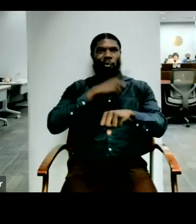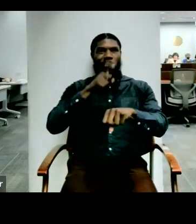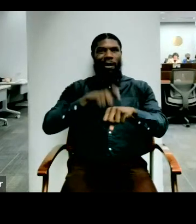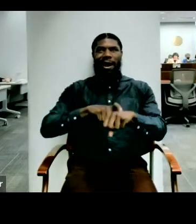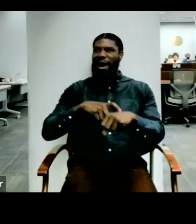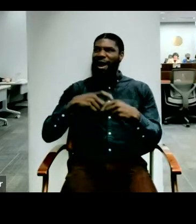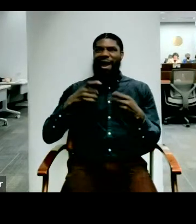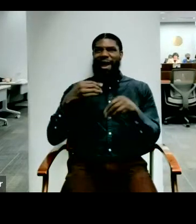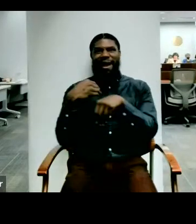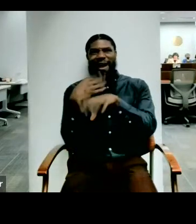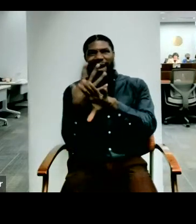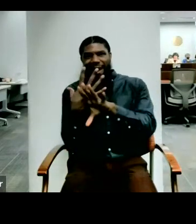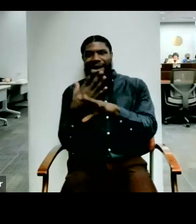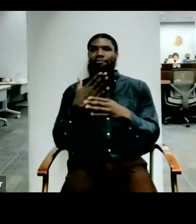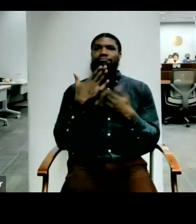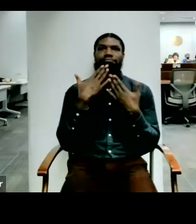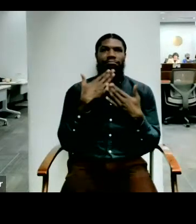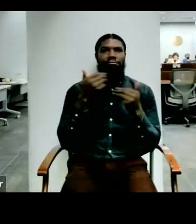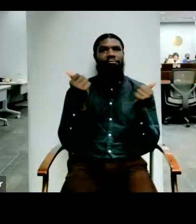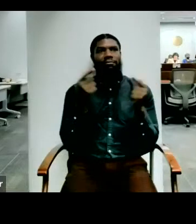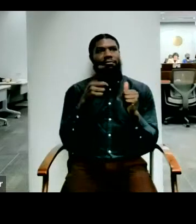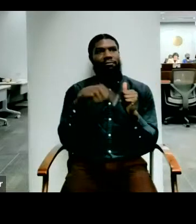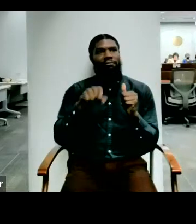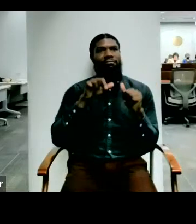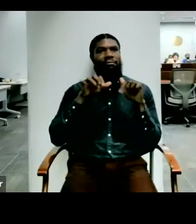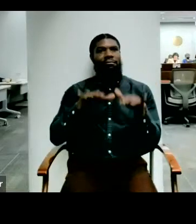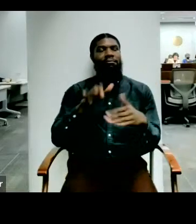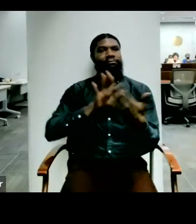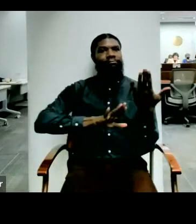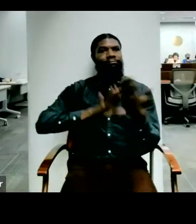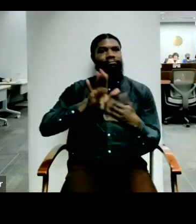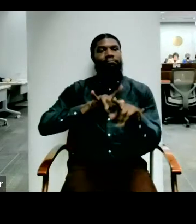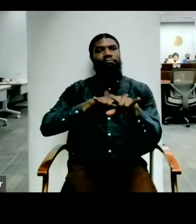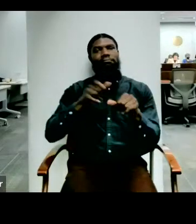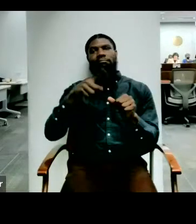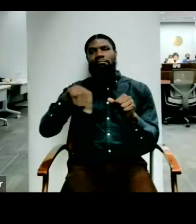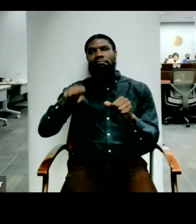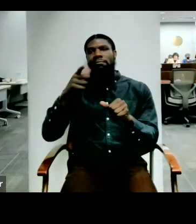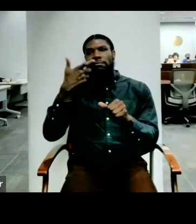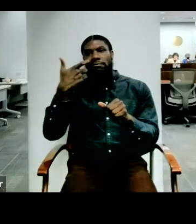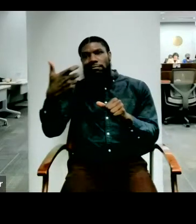headquarters to attend this session in person as well those listening online, your presence